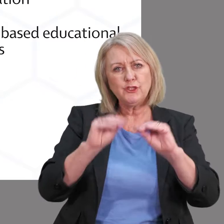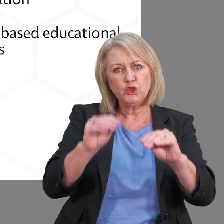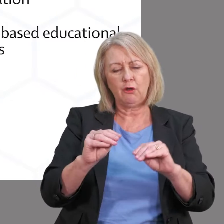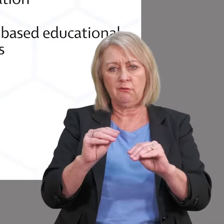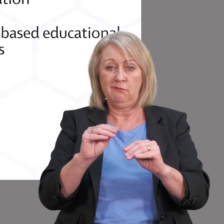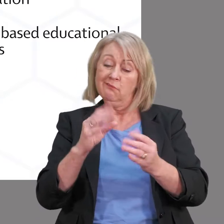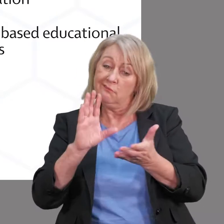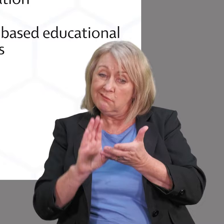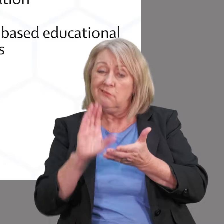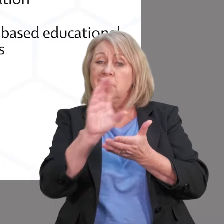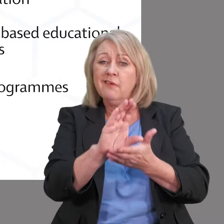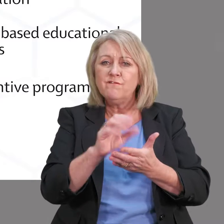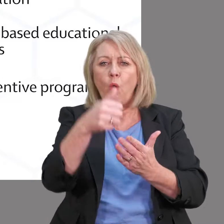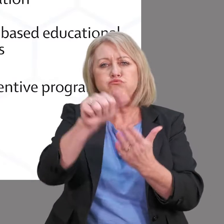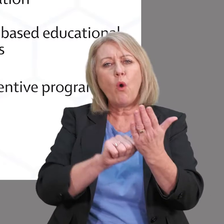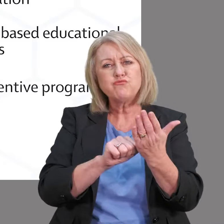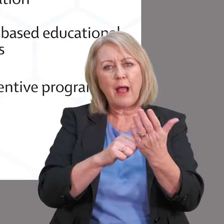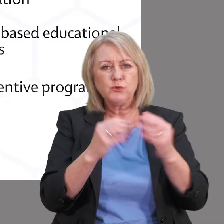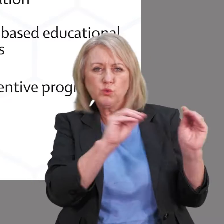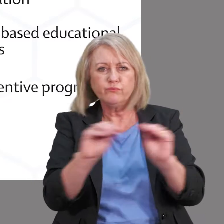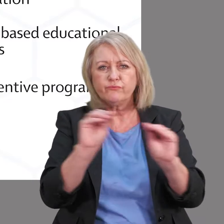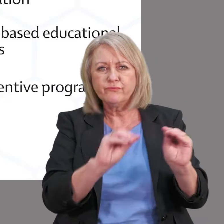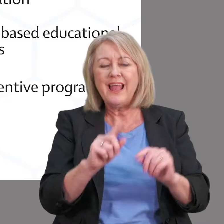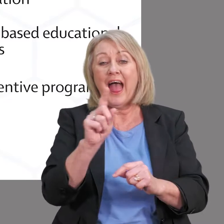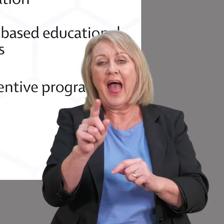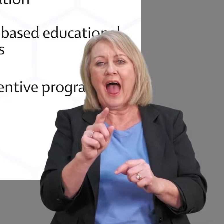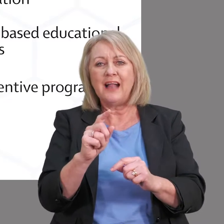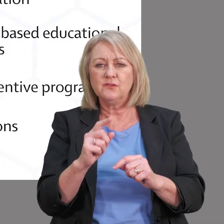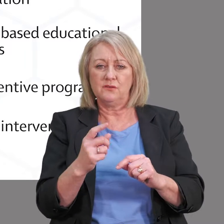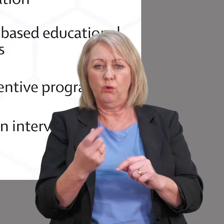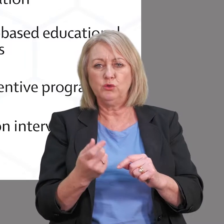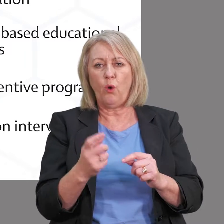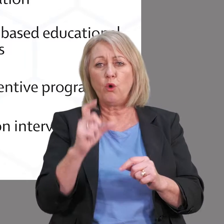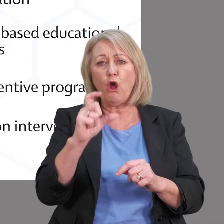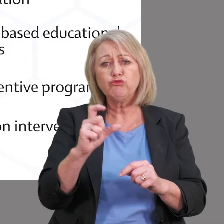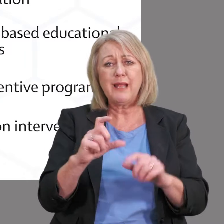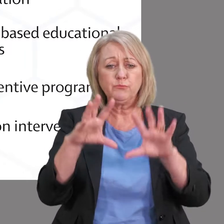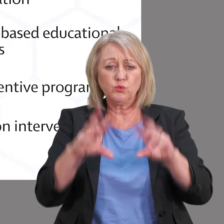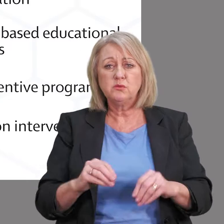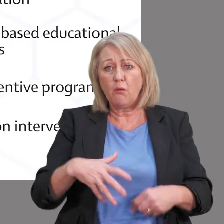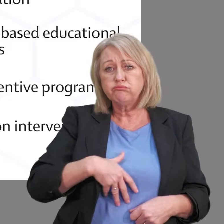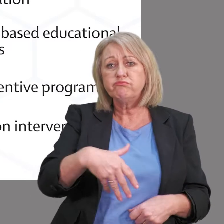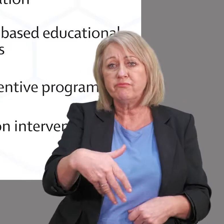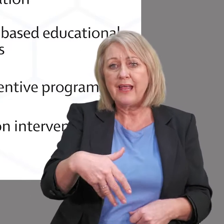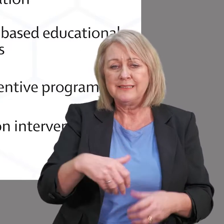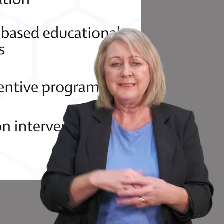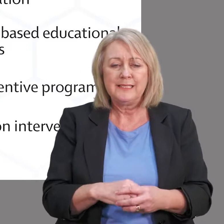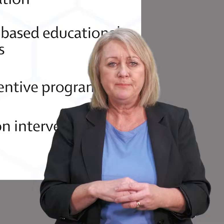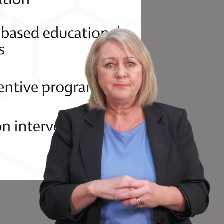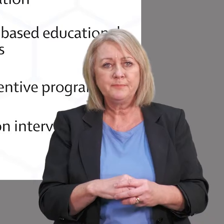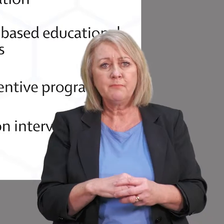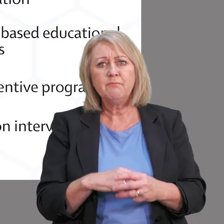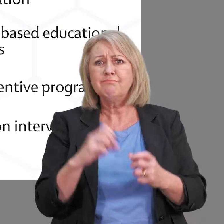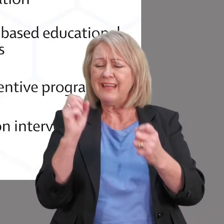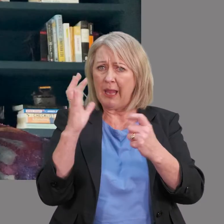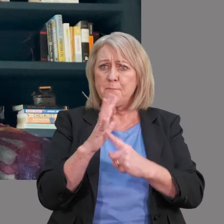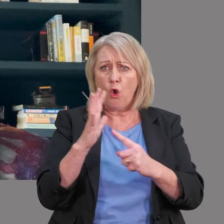interventions, financial incentive programmes, and contraception-promoting interventions.